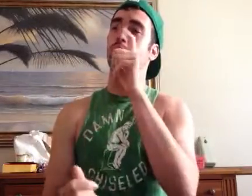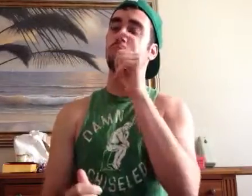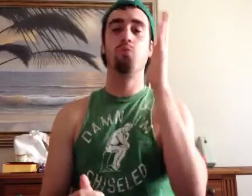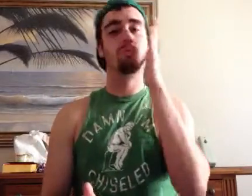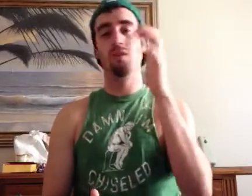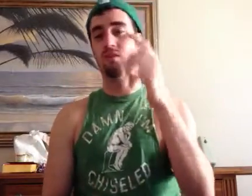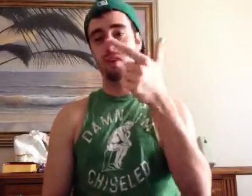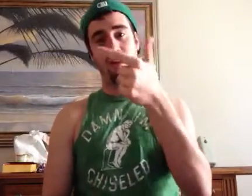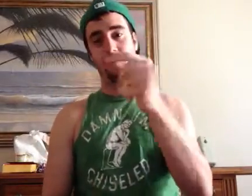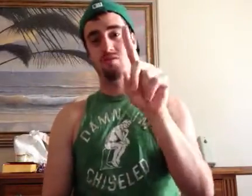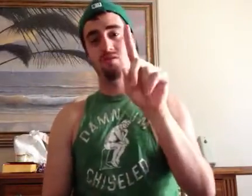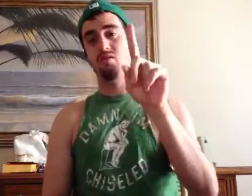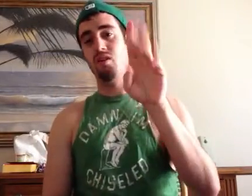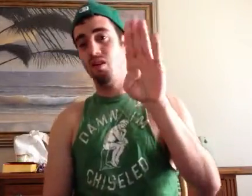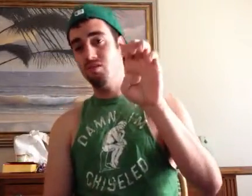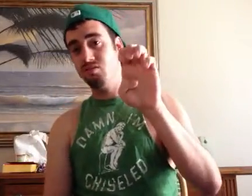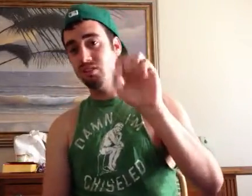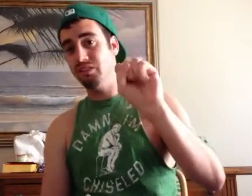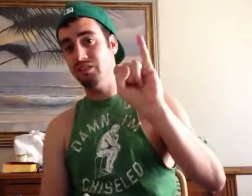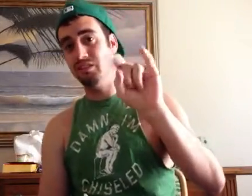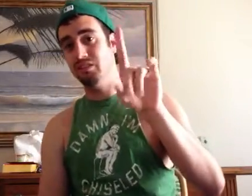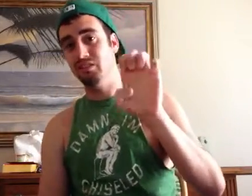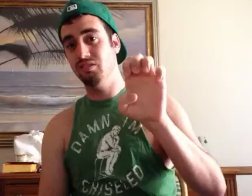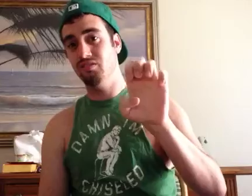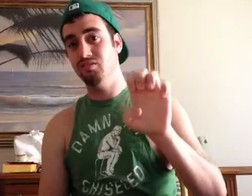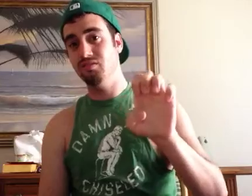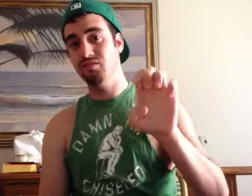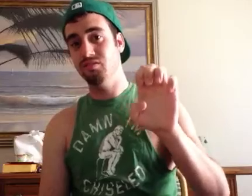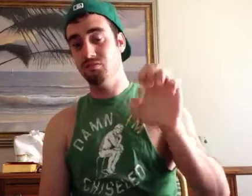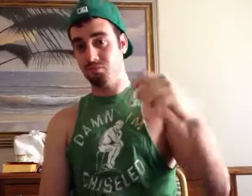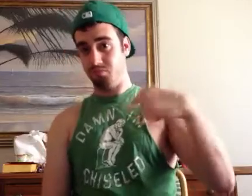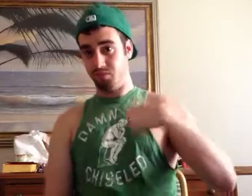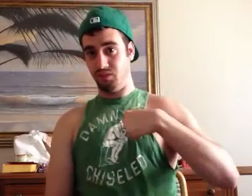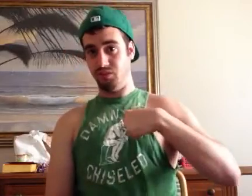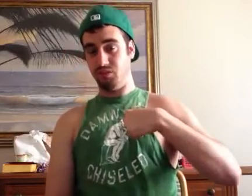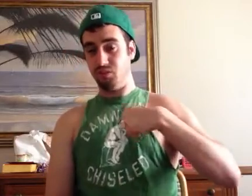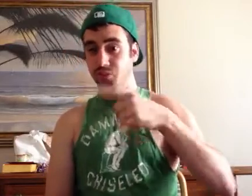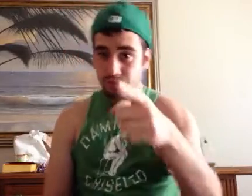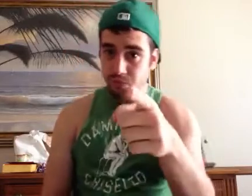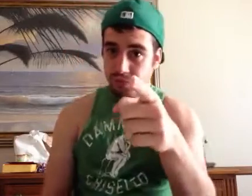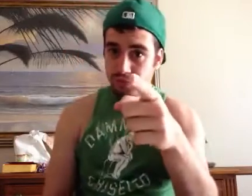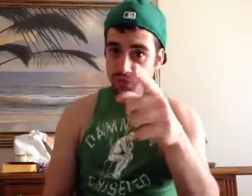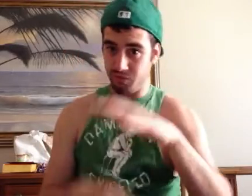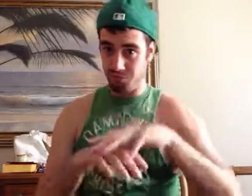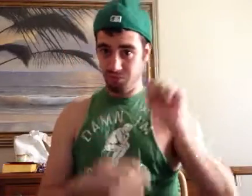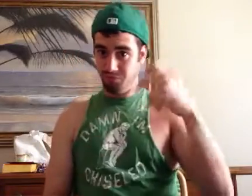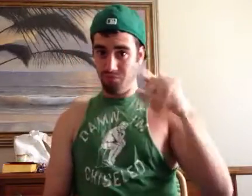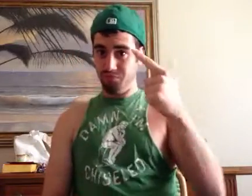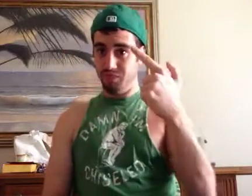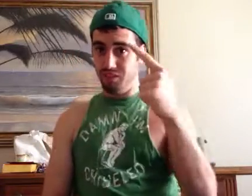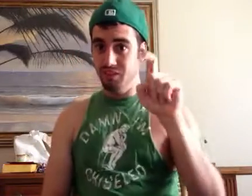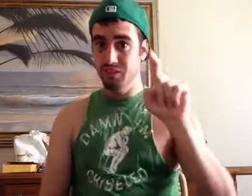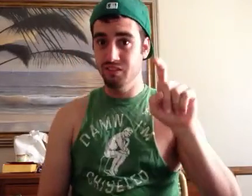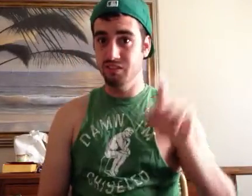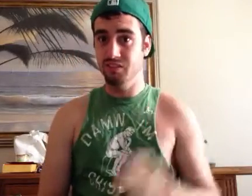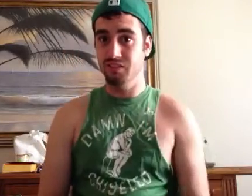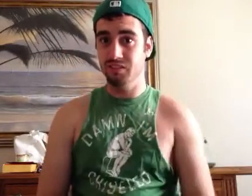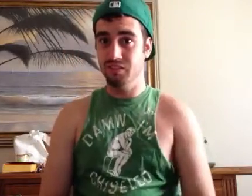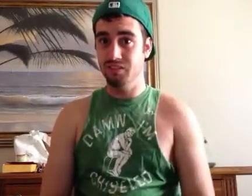How was your vacation in Florida? I bet you had a lot of fun, tanning, swimming, playing, volleyball, looking for the hot women in little swimsuits with all of your friends, and of course helping people in you mission. But you better think twice! You better train hard, lift hard, and think hard about our match September 21 in Etown